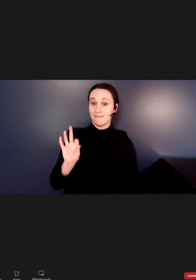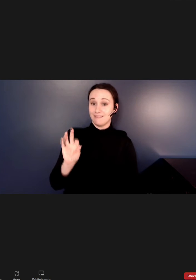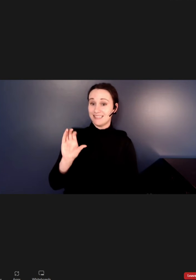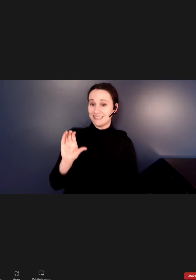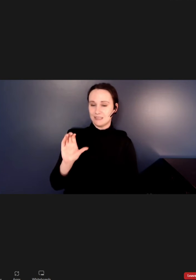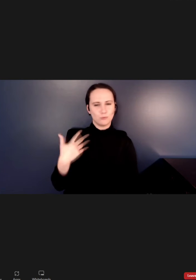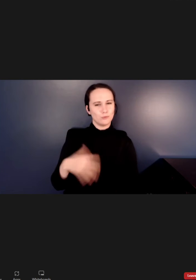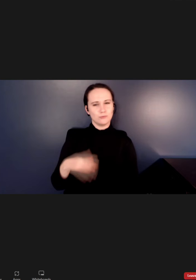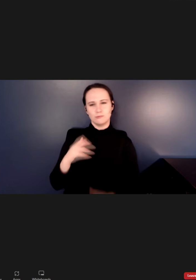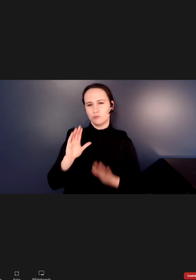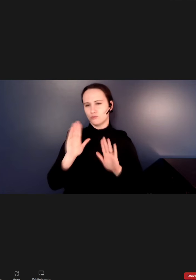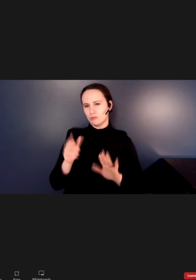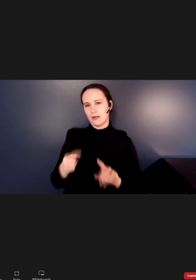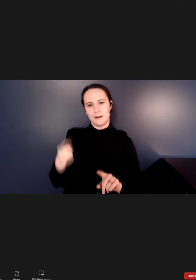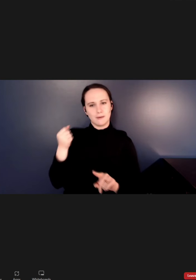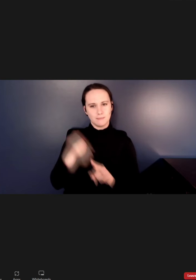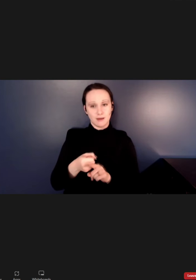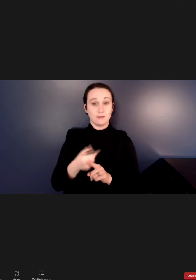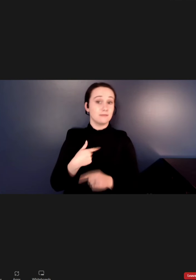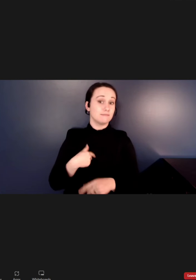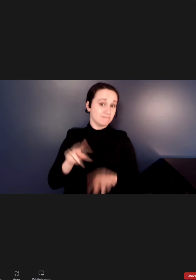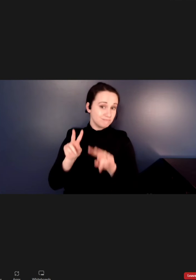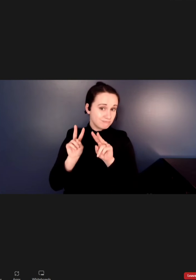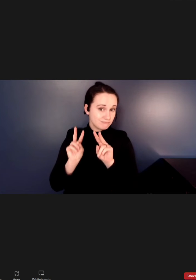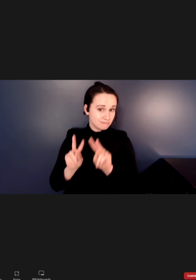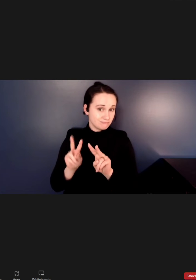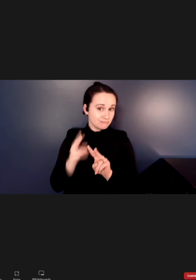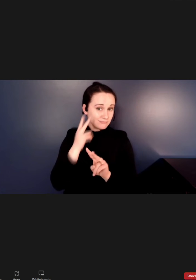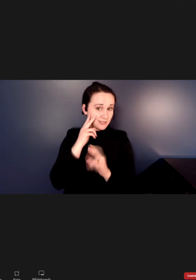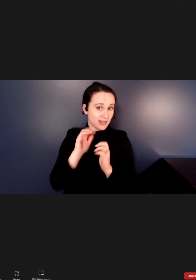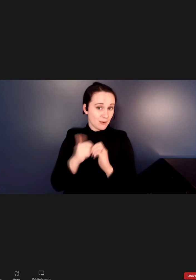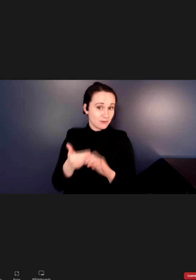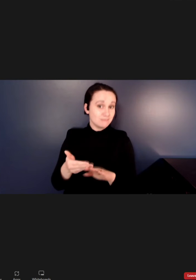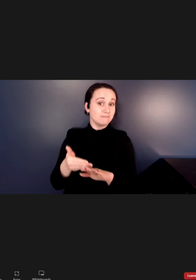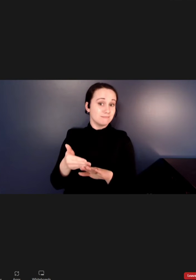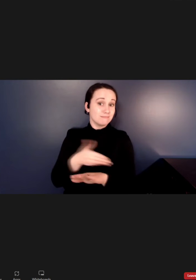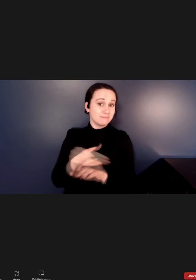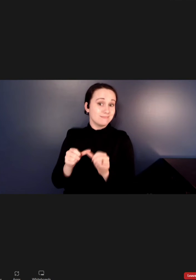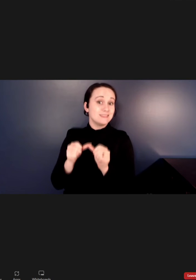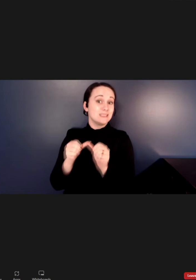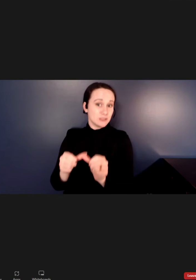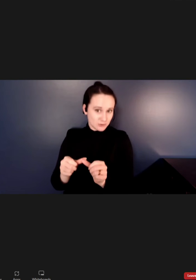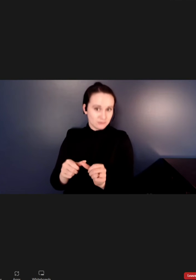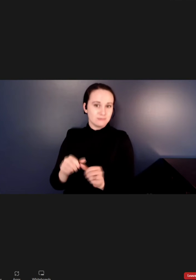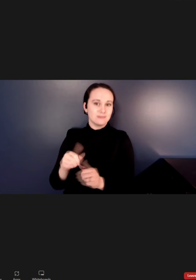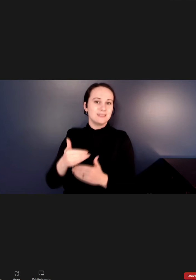and we look forward to seeing how we can continue to move forward for the next 30 years.